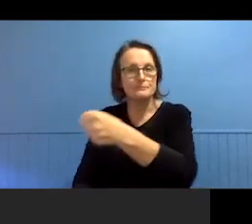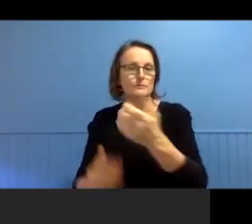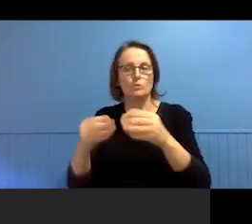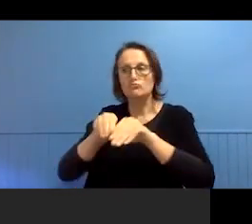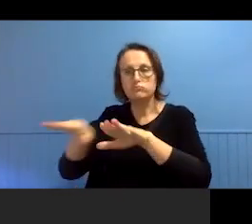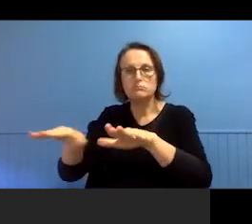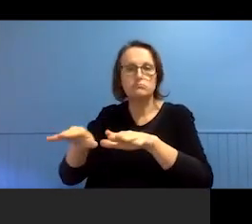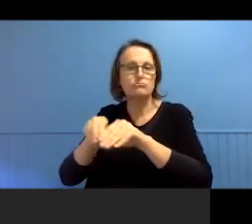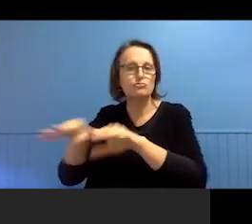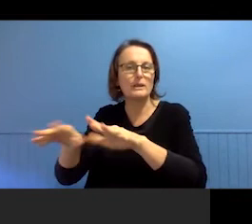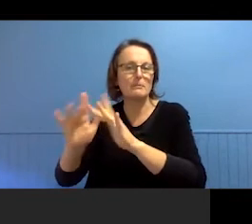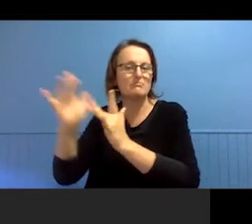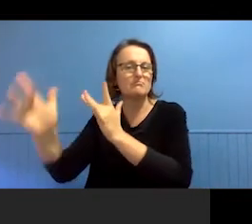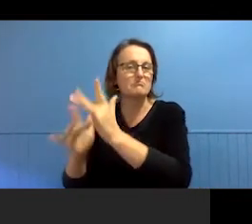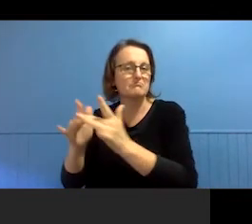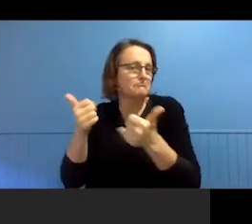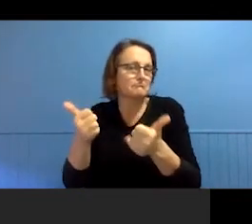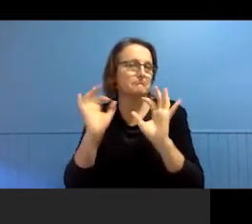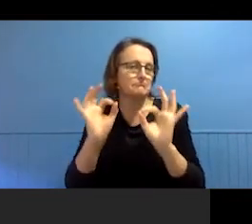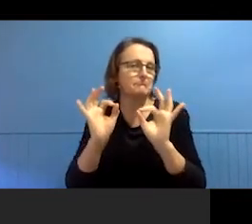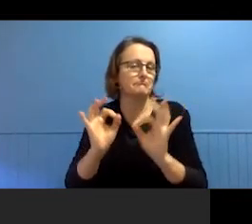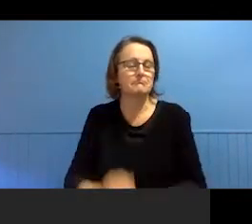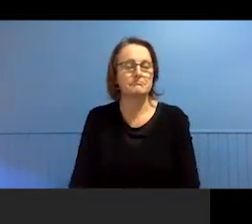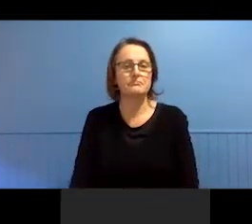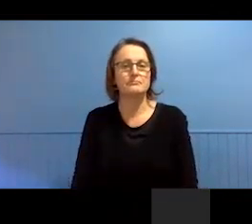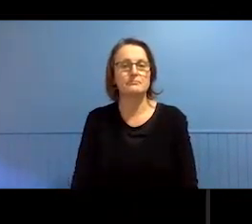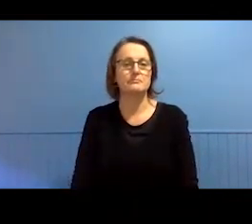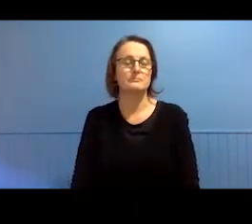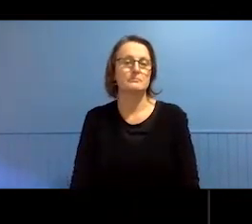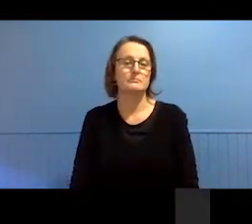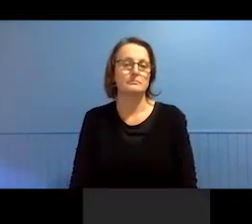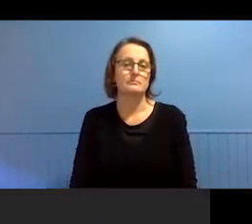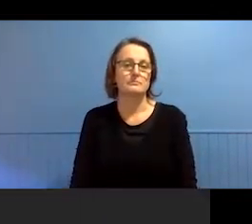They're really, really great. Highly recommend it. You will - one more